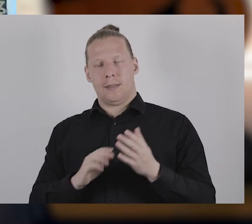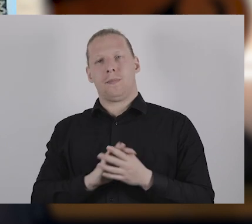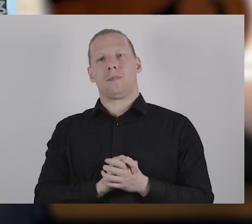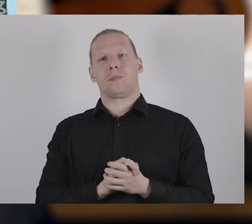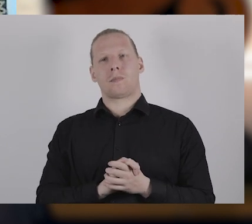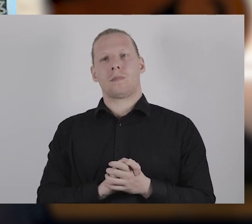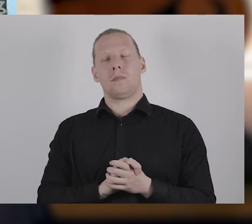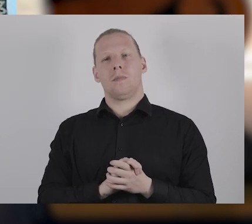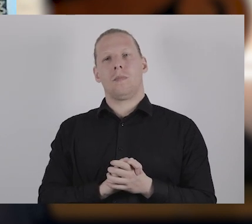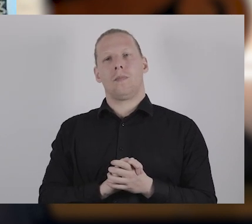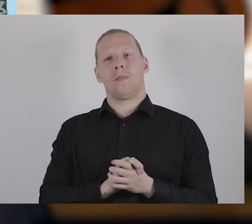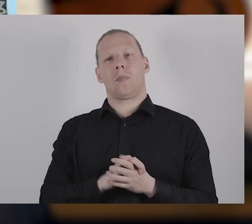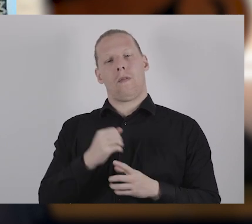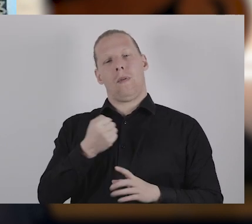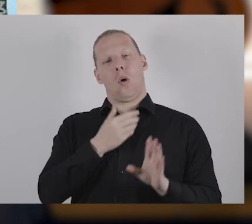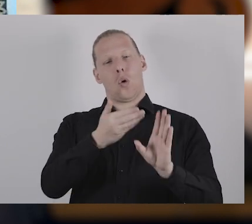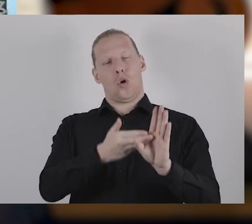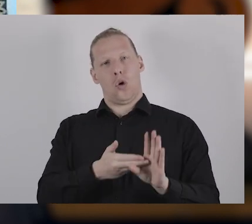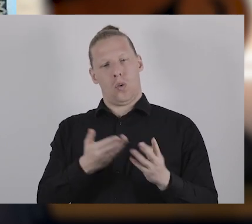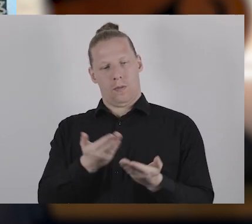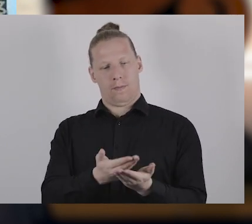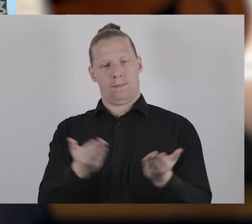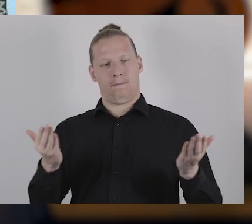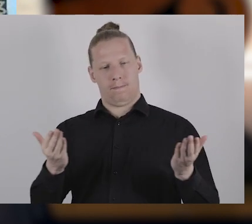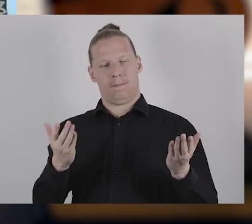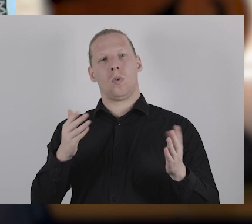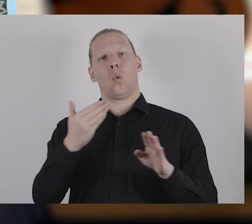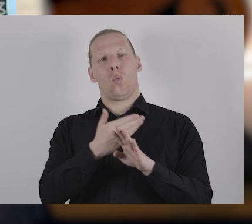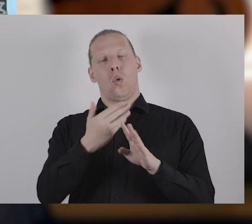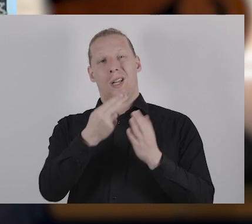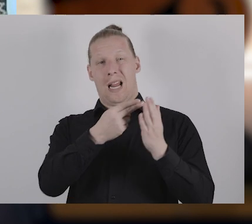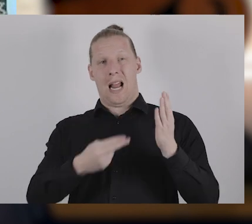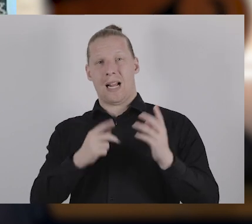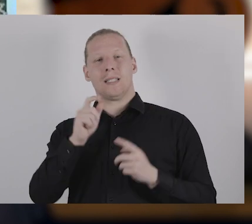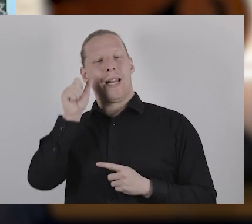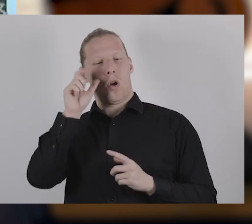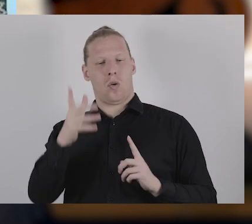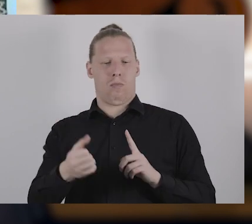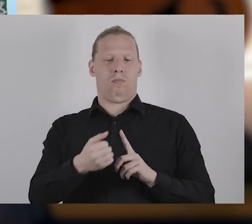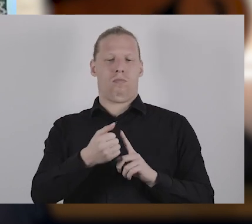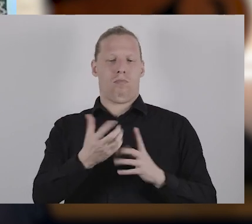They send a message to our rangatahi that work in ngā toi Māori is valued and respected.